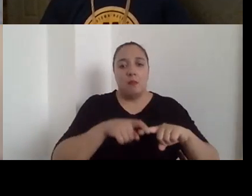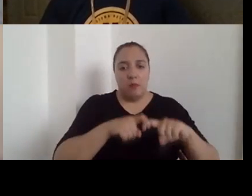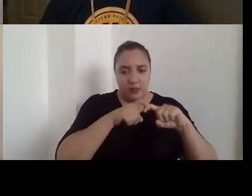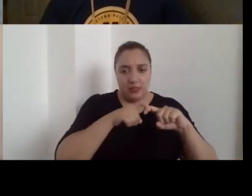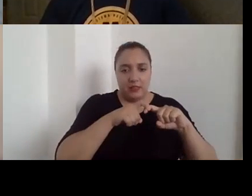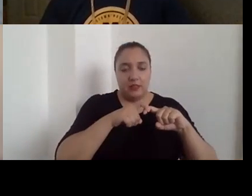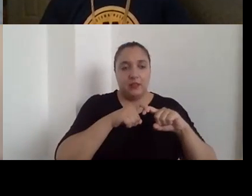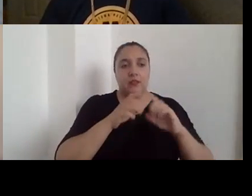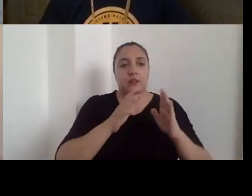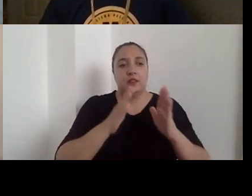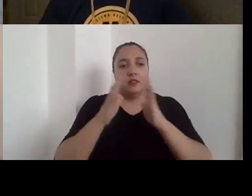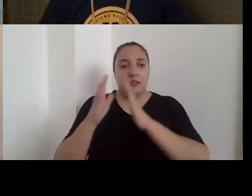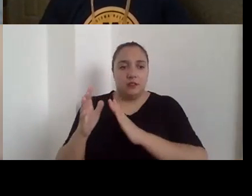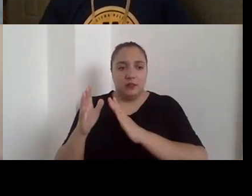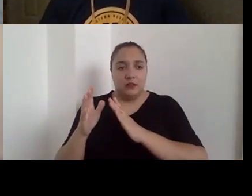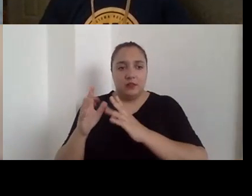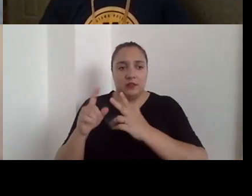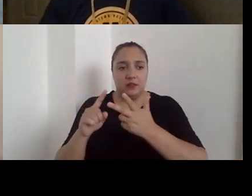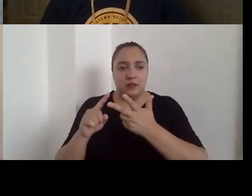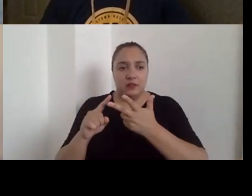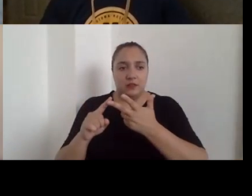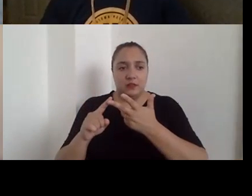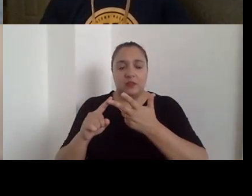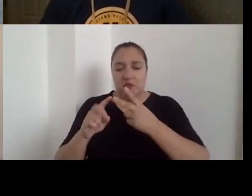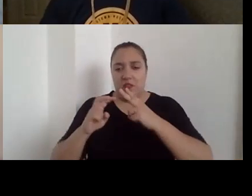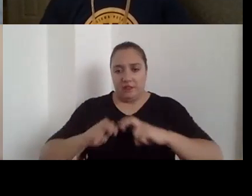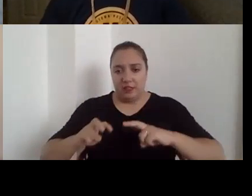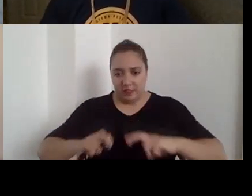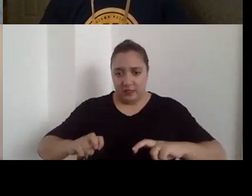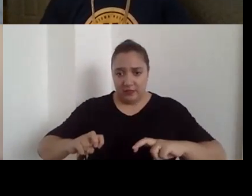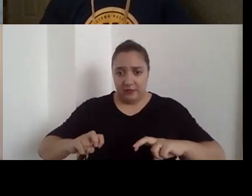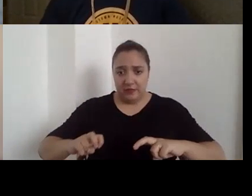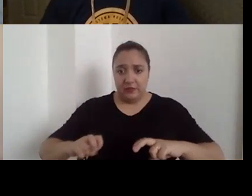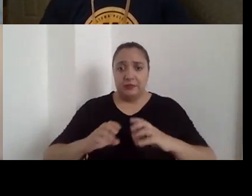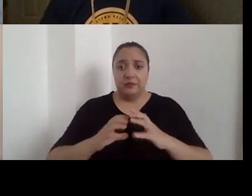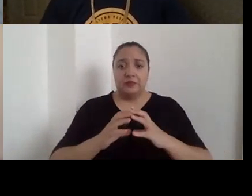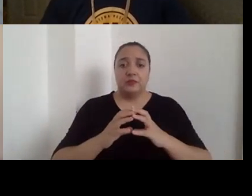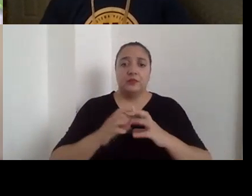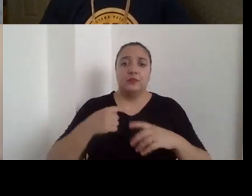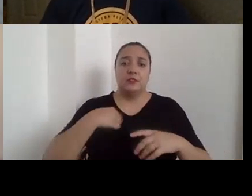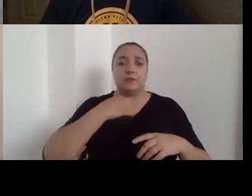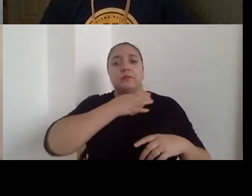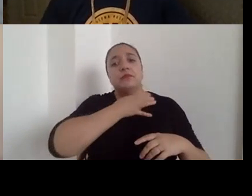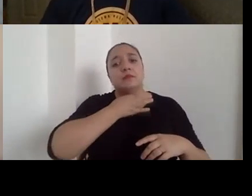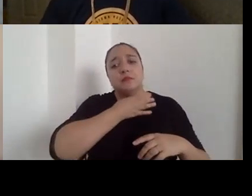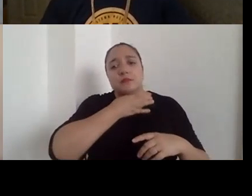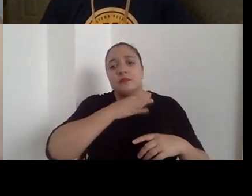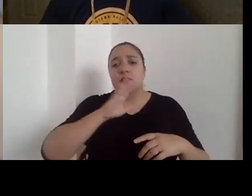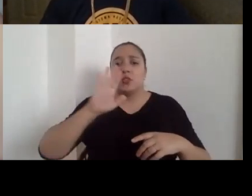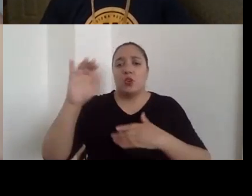of those how you're responding in this moment and how has your art making or dance making or dance facilitating